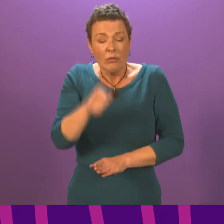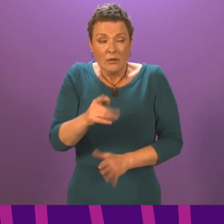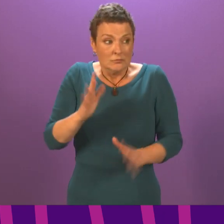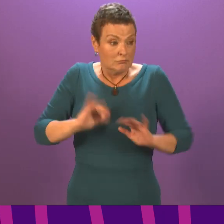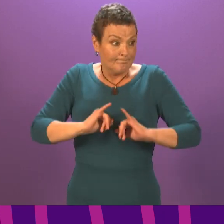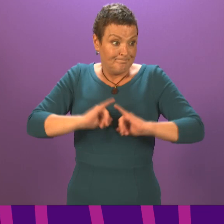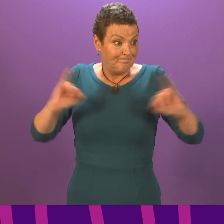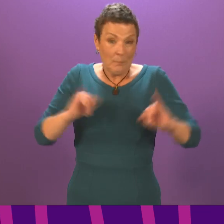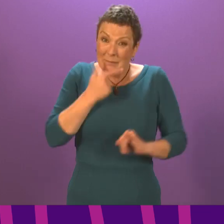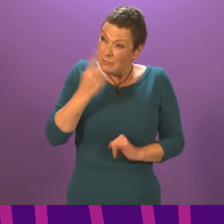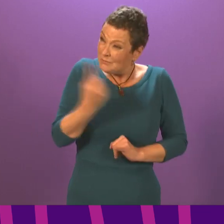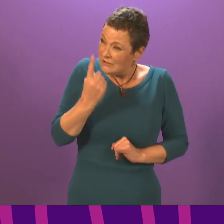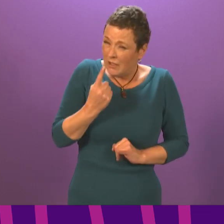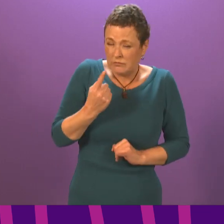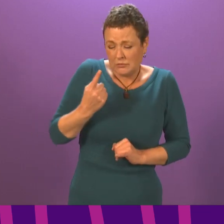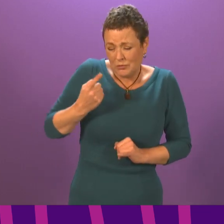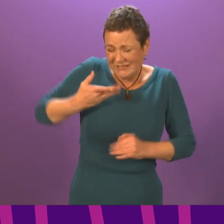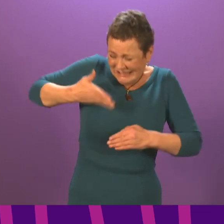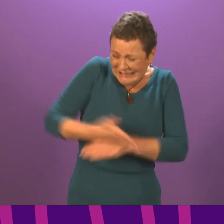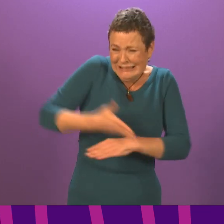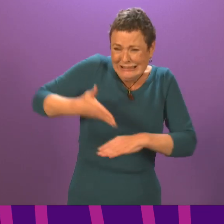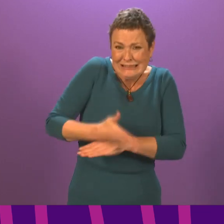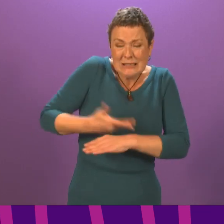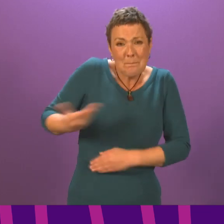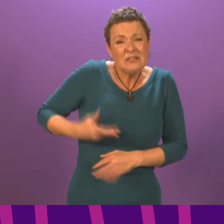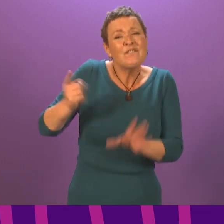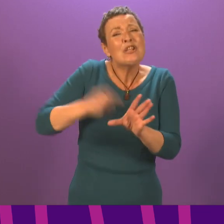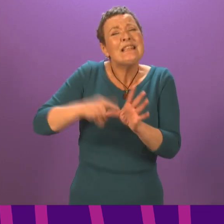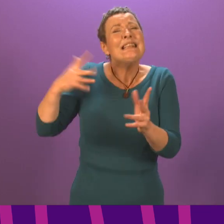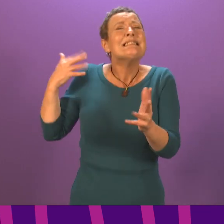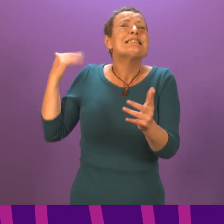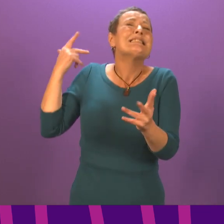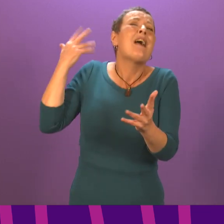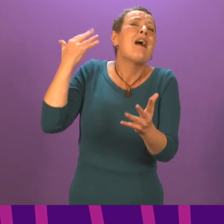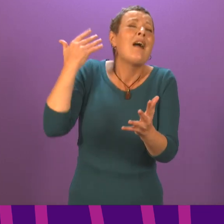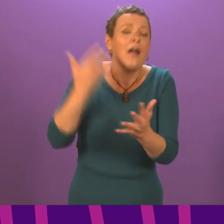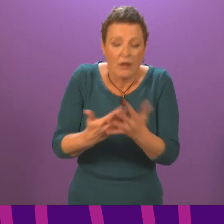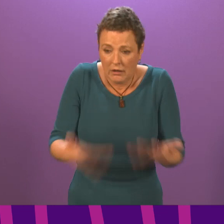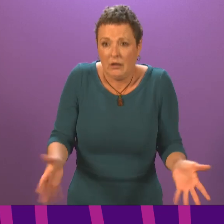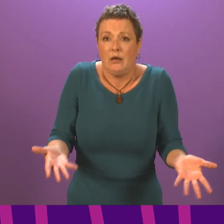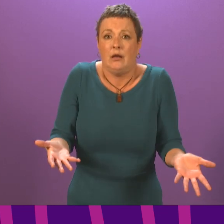situation is for people who run hospitality or tourism businesses, who have built such businesses or who work in those sectors. I will continue to undertake that we will do